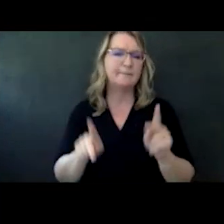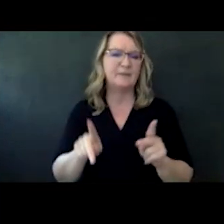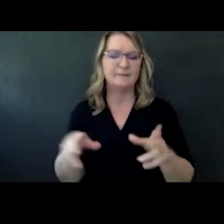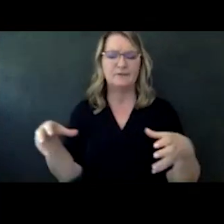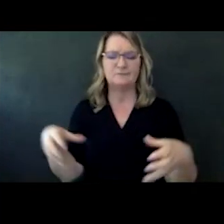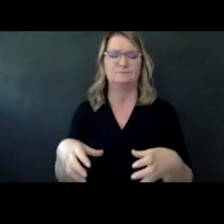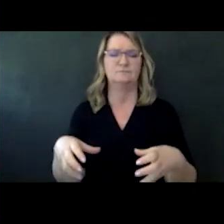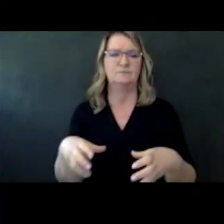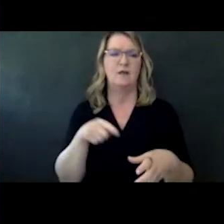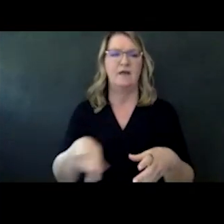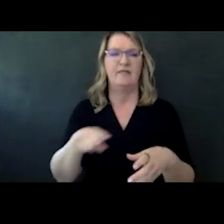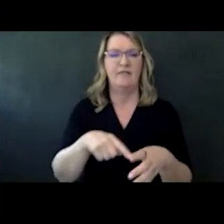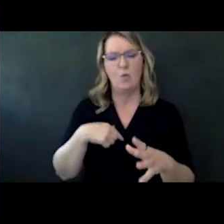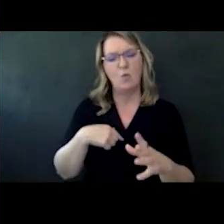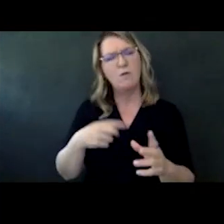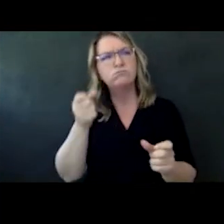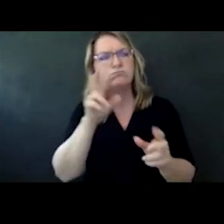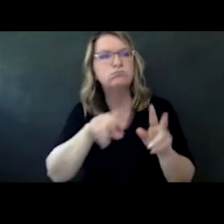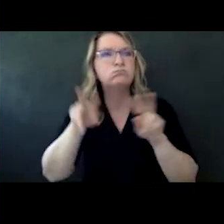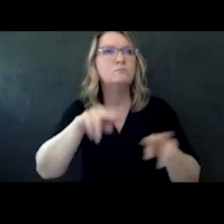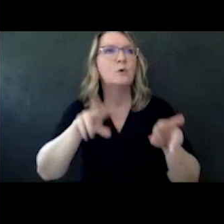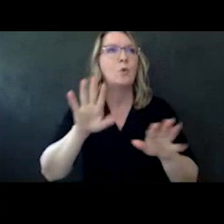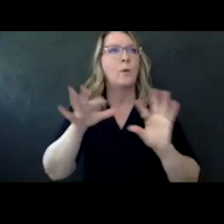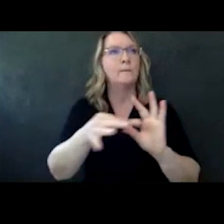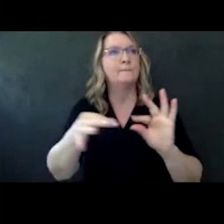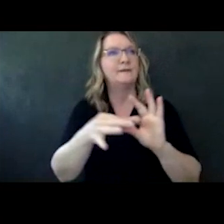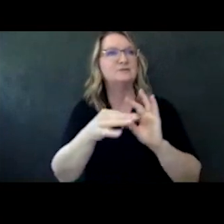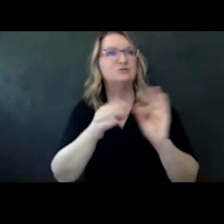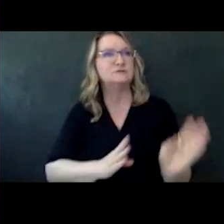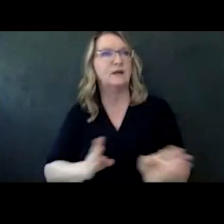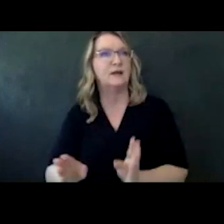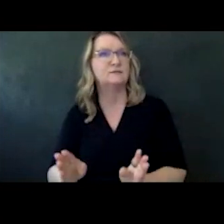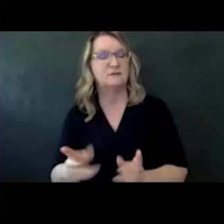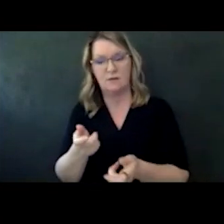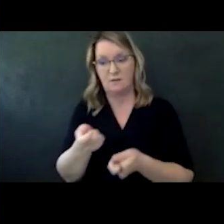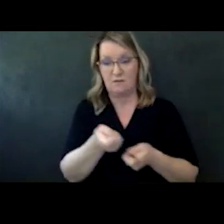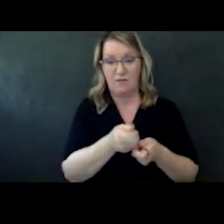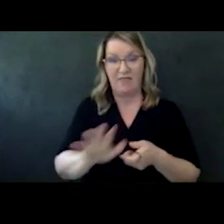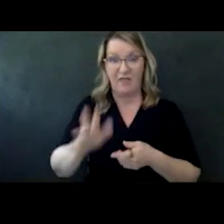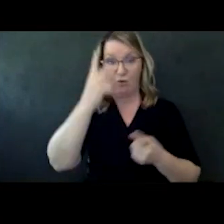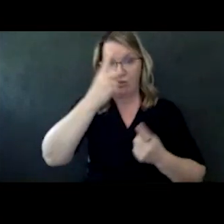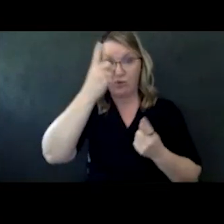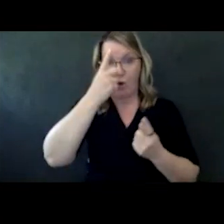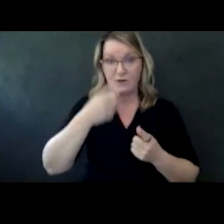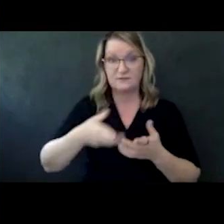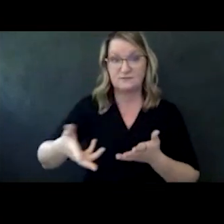of your messaging and associated tactics. Gather their thoughts and pivot if needed. Engage with